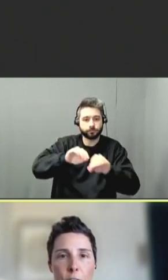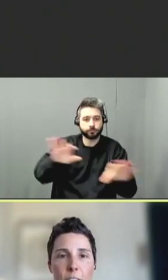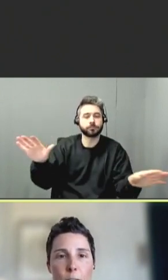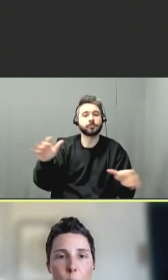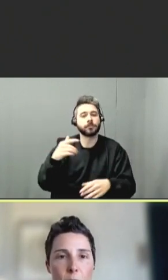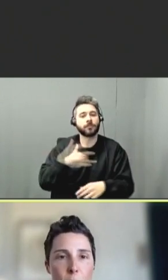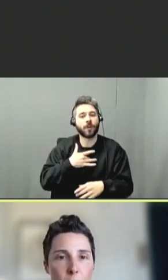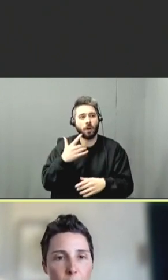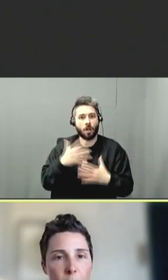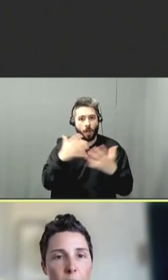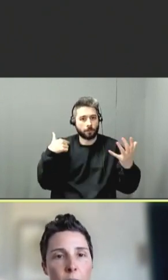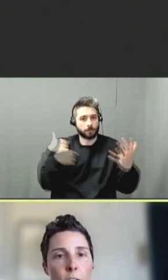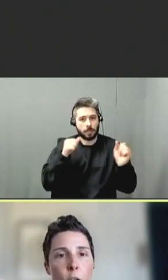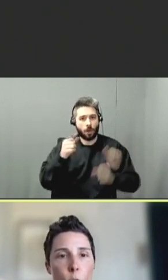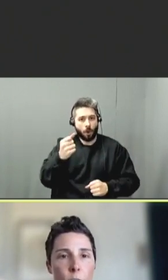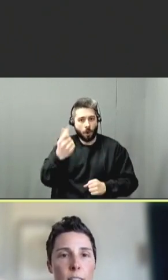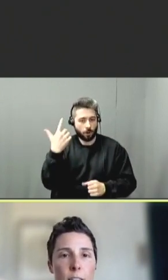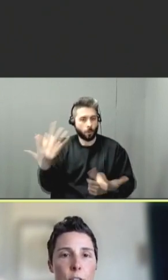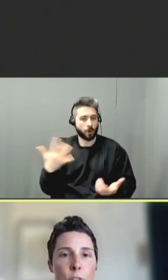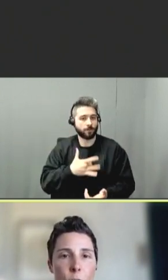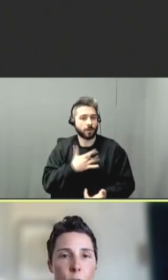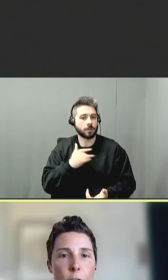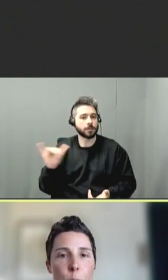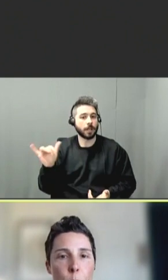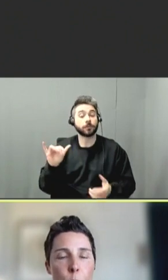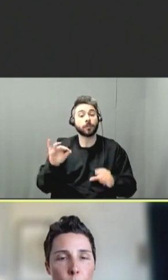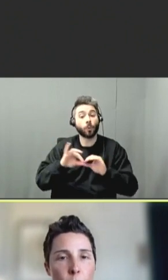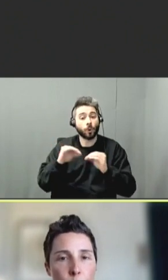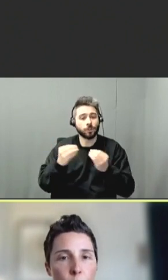understand what that feels like. Our organizations are already -- were already